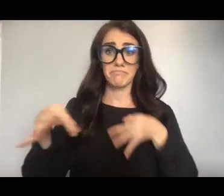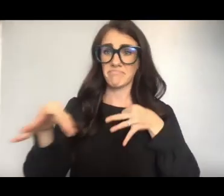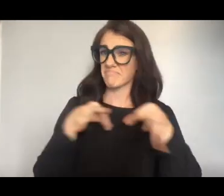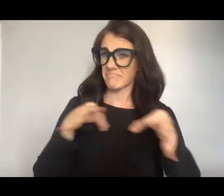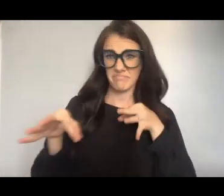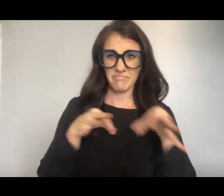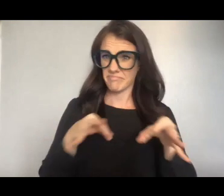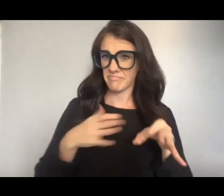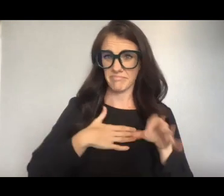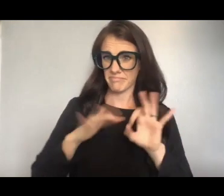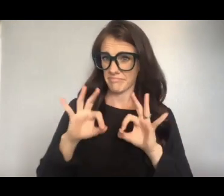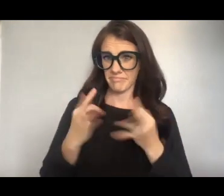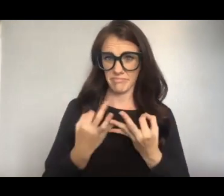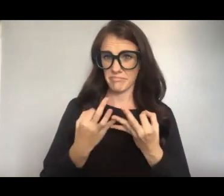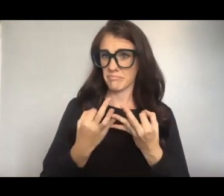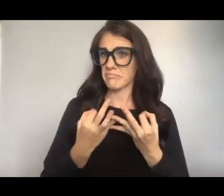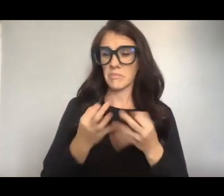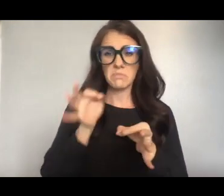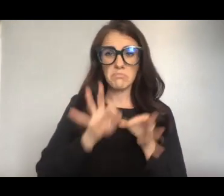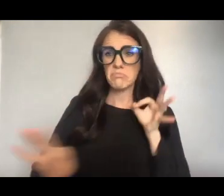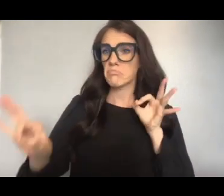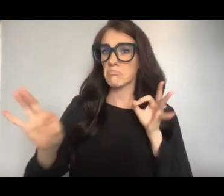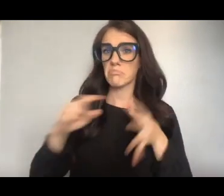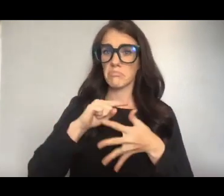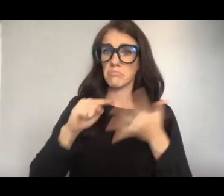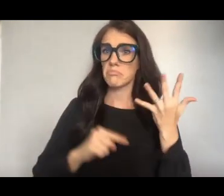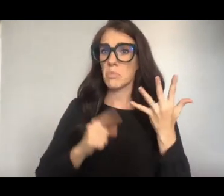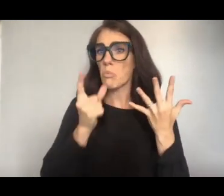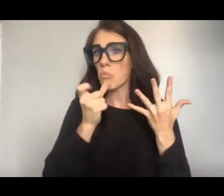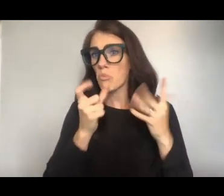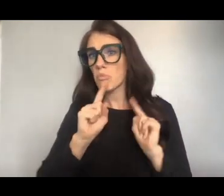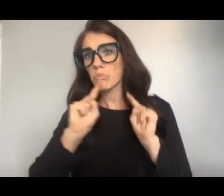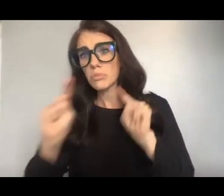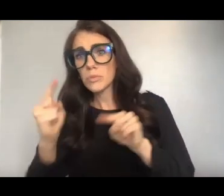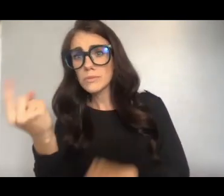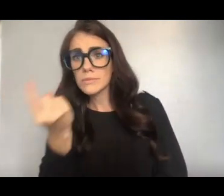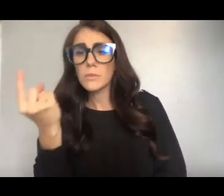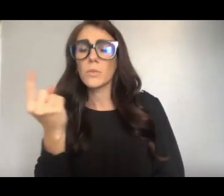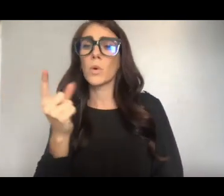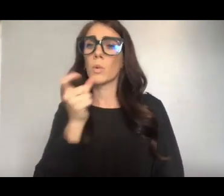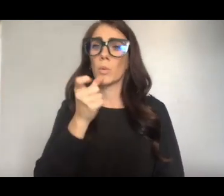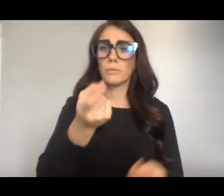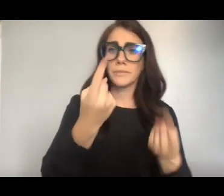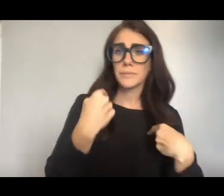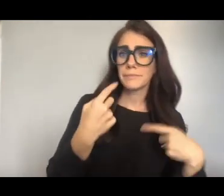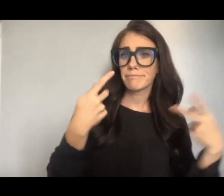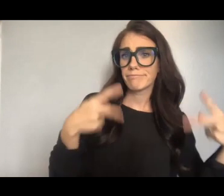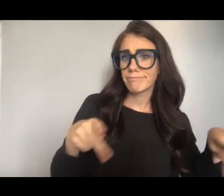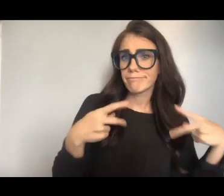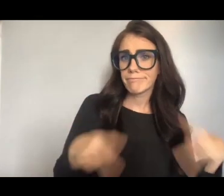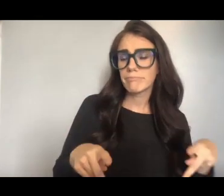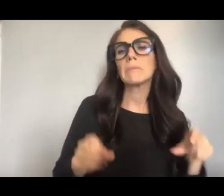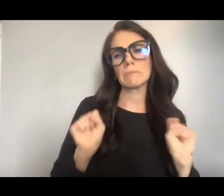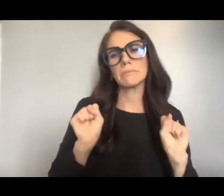Now, if I'm not going to be describing the family members i'm just going to be simply saying who all's going somewhere or